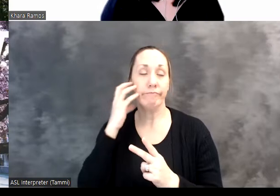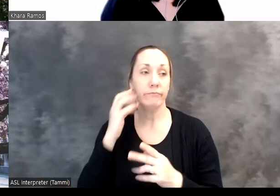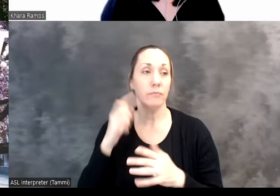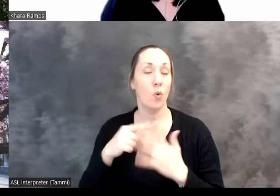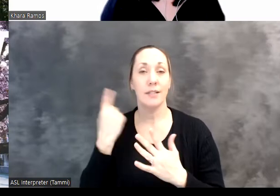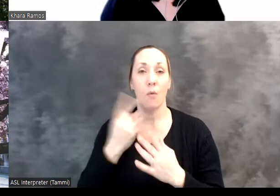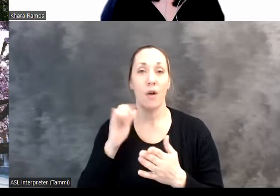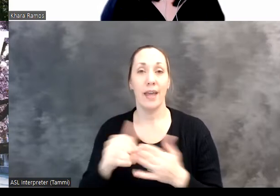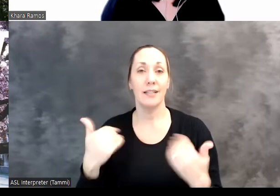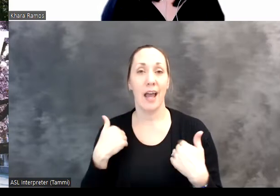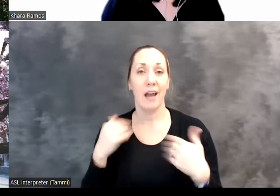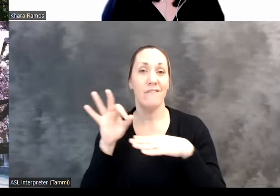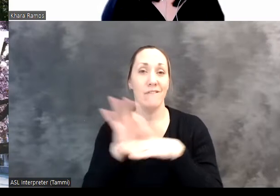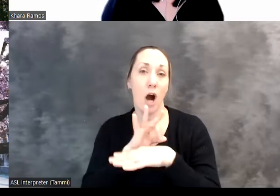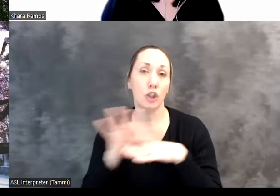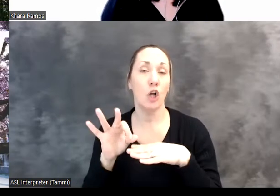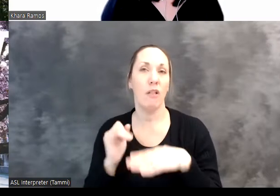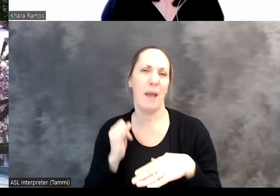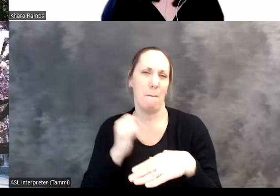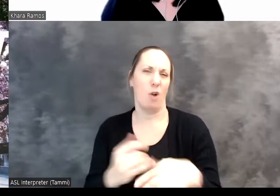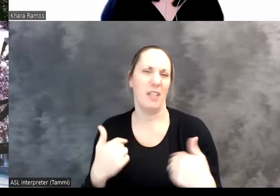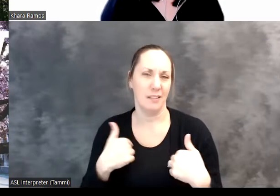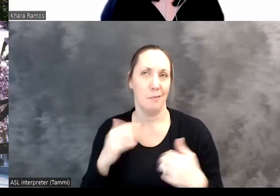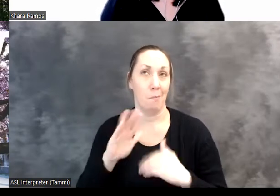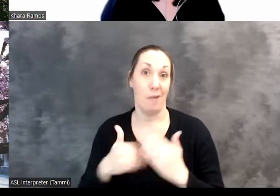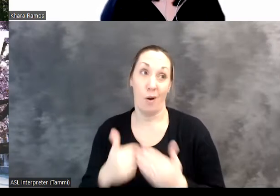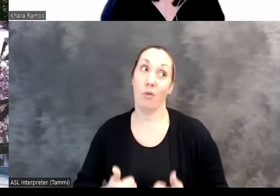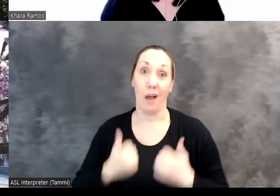be considered obese, someone who